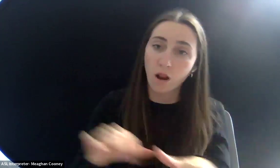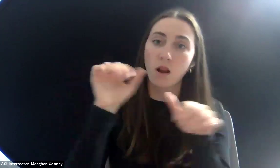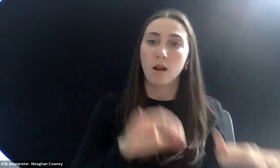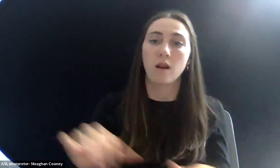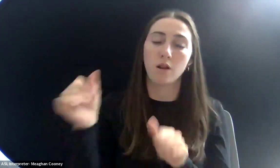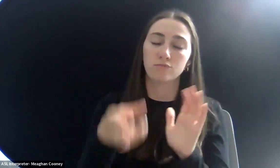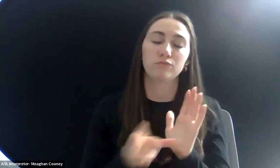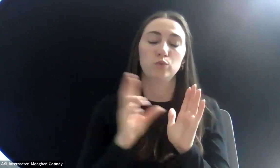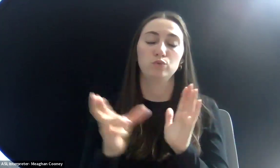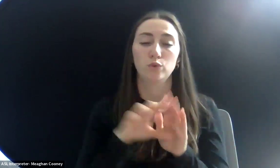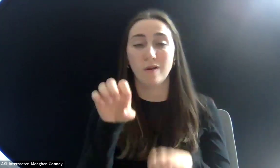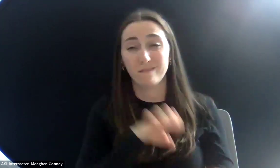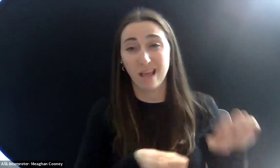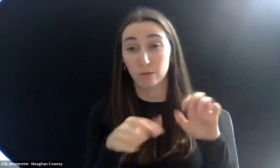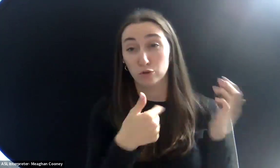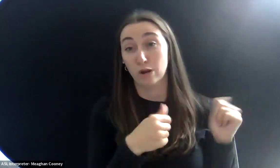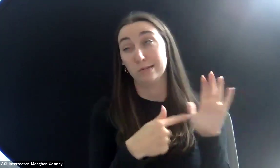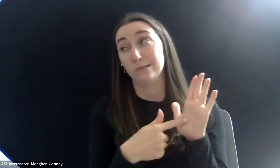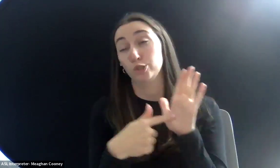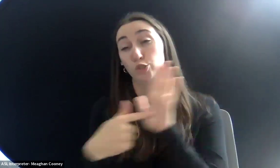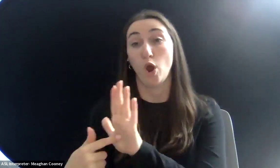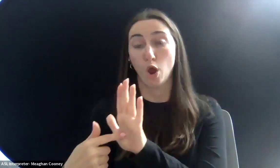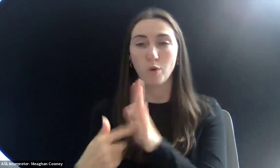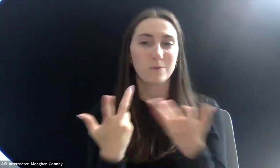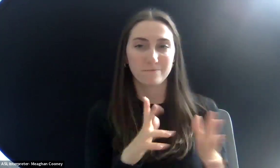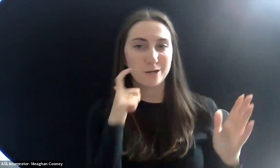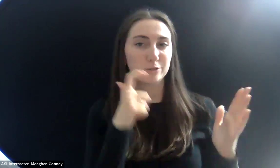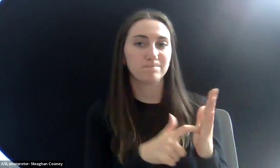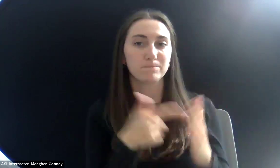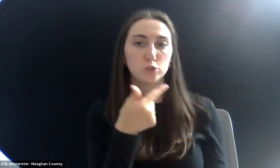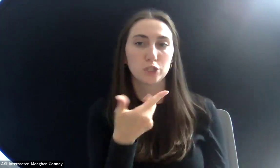demonstrate that you're doing best practices from a GHG standpoint.